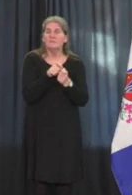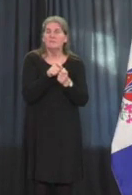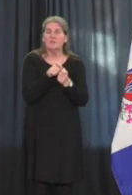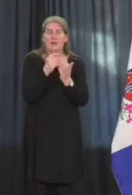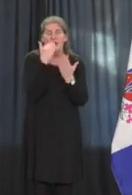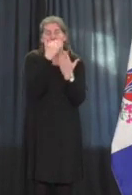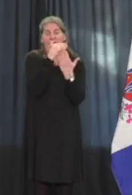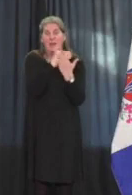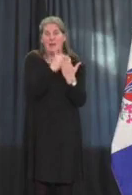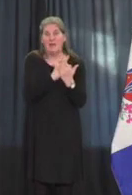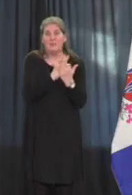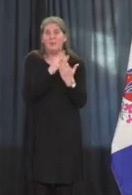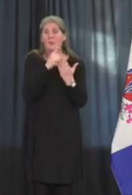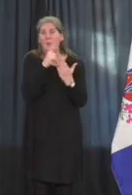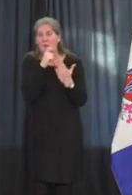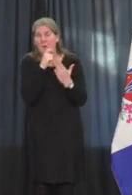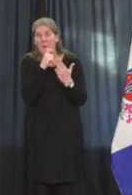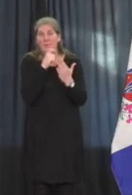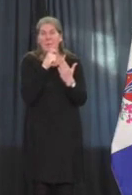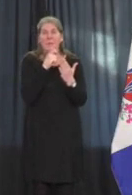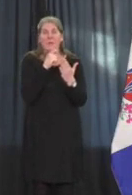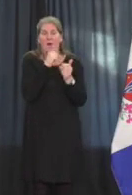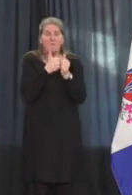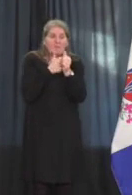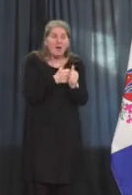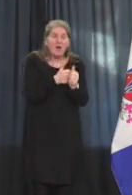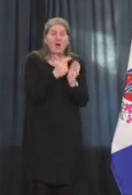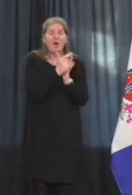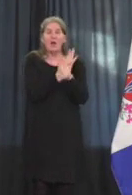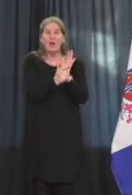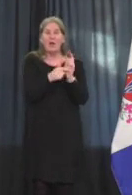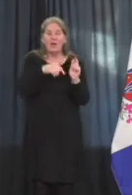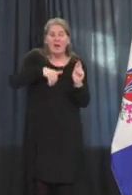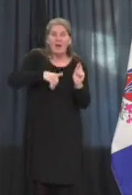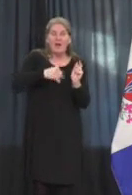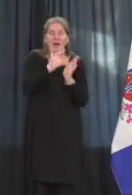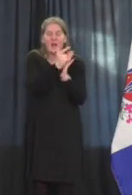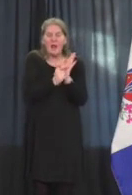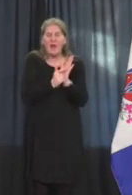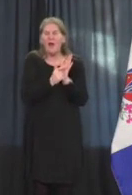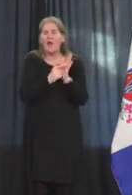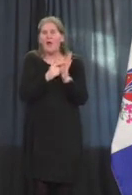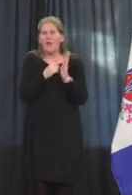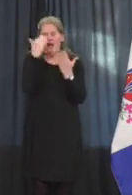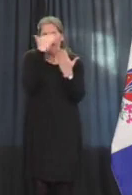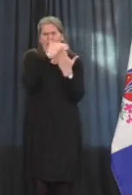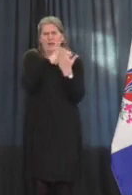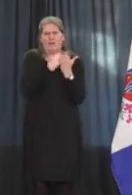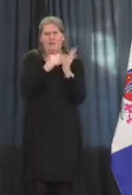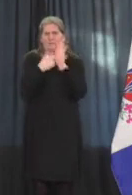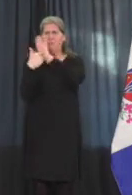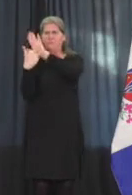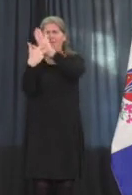INDIVIDUALS THAT HAVE -- IF THAT'S THE QUESTION, A LIST OF INDIVIDUALS WHO WILL HAVE BEEN CHARGED OR ULTIMATELY CONVICTED